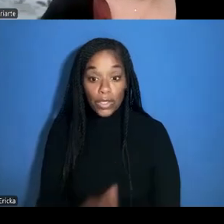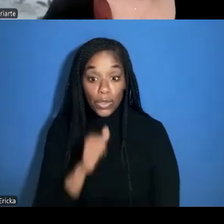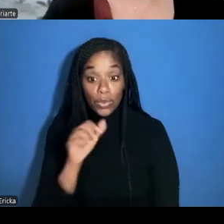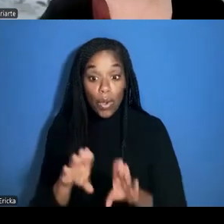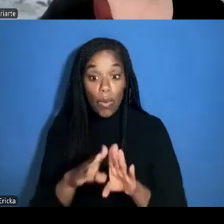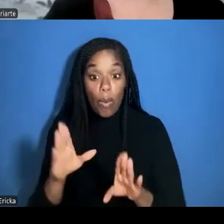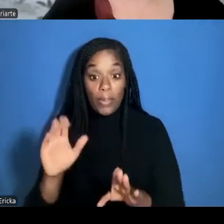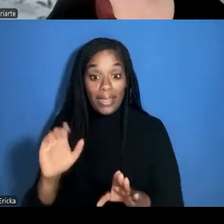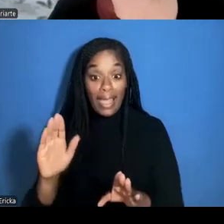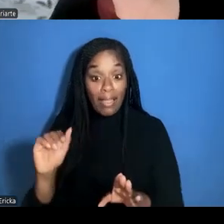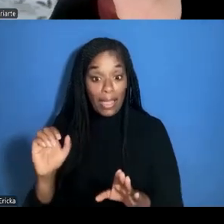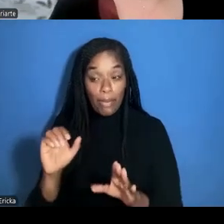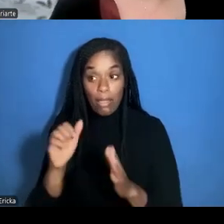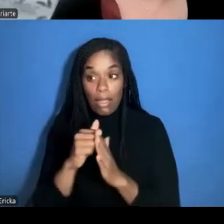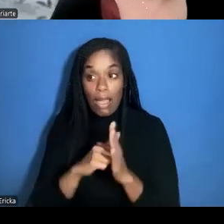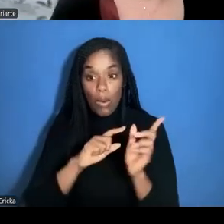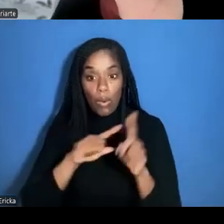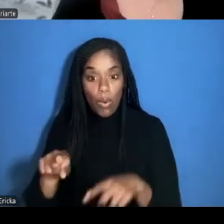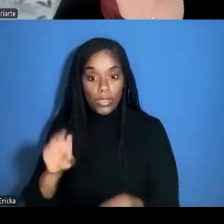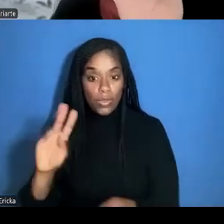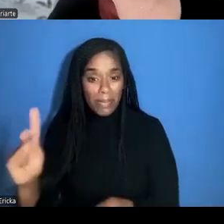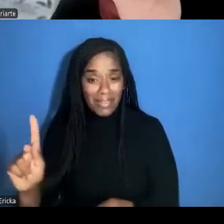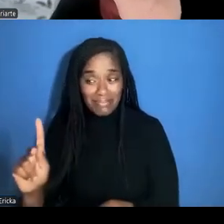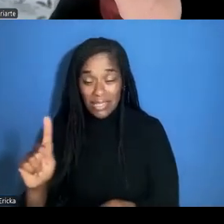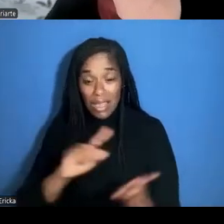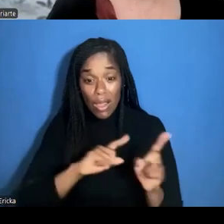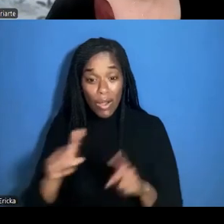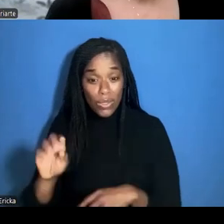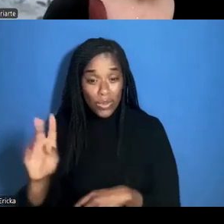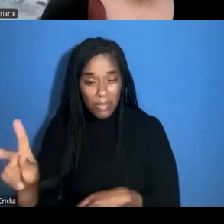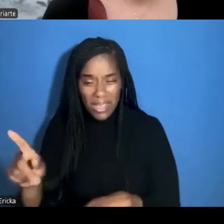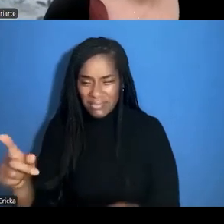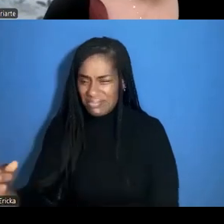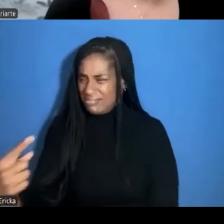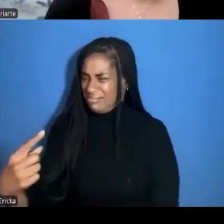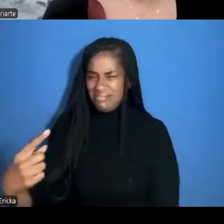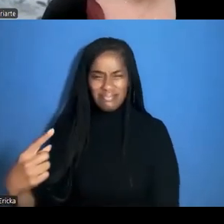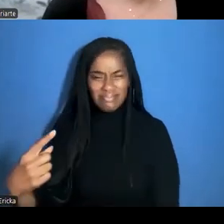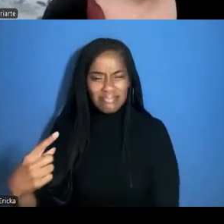They're going to if you go to a bank and try to open up a CalAble account, they're going to say, I don't know what you're talking about.